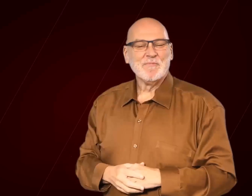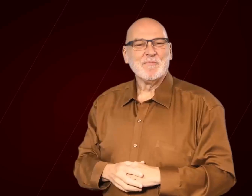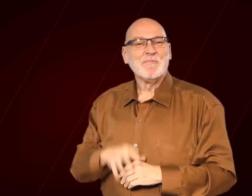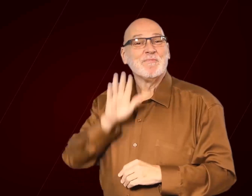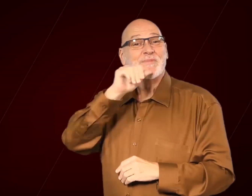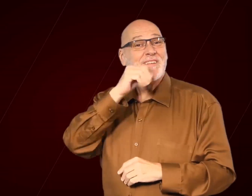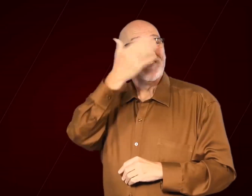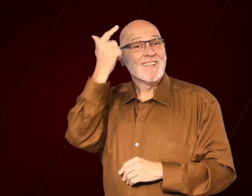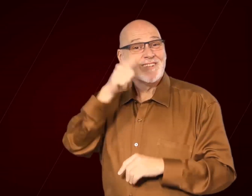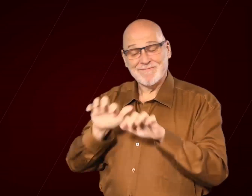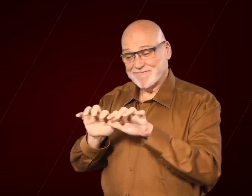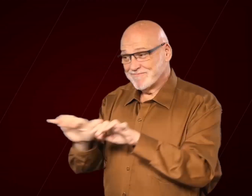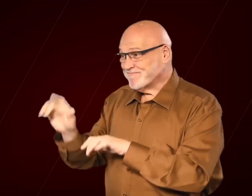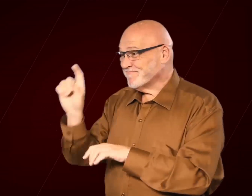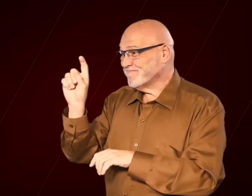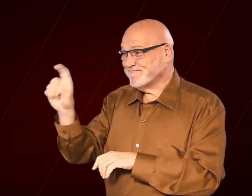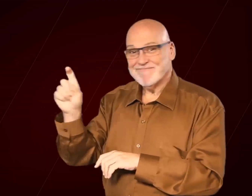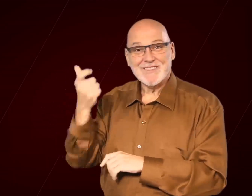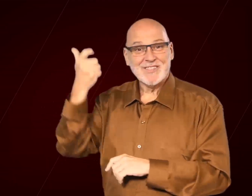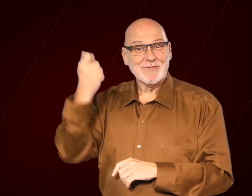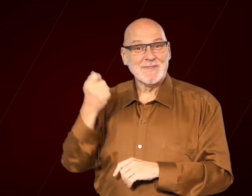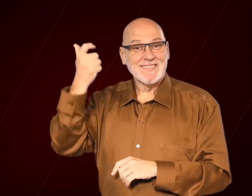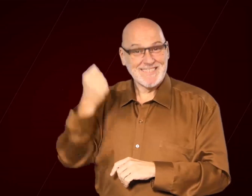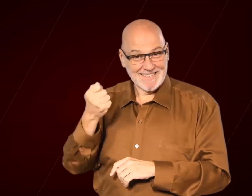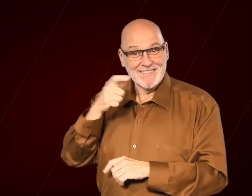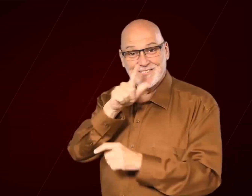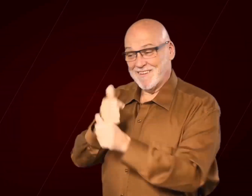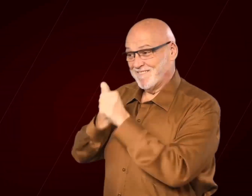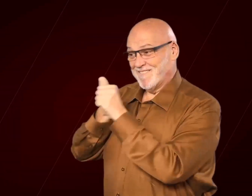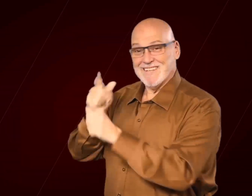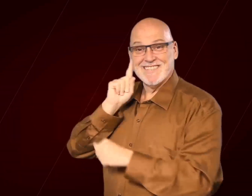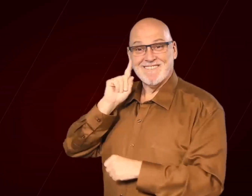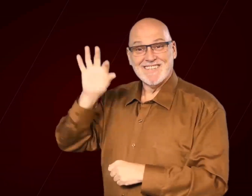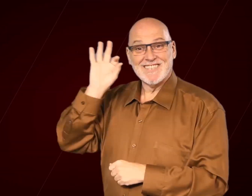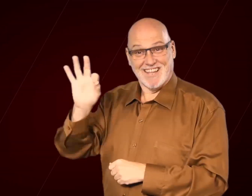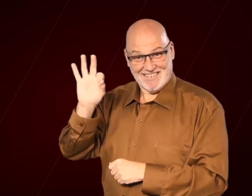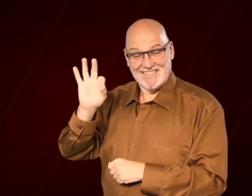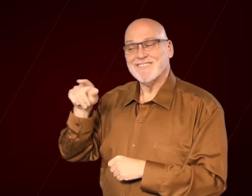Don't forget to subscribe, like, and follow DeafDots